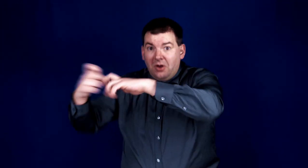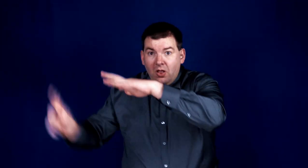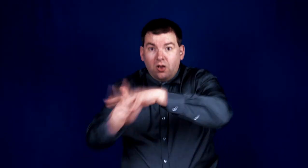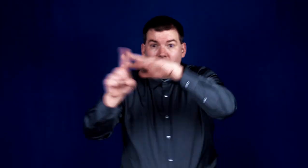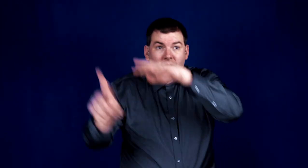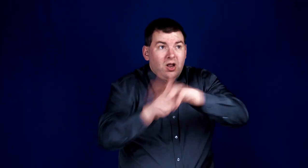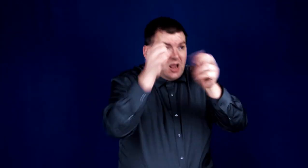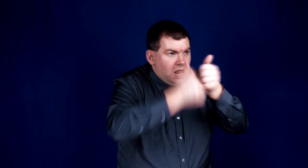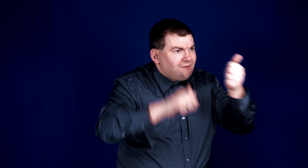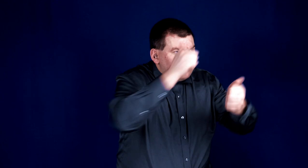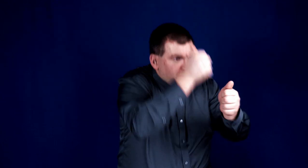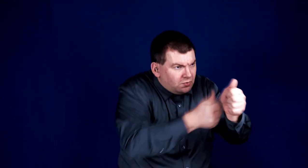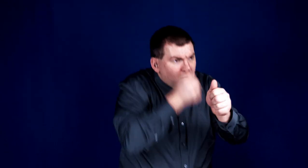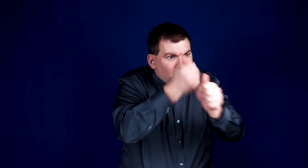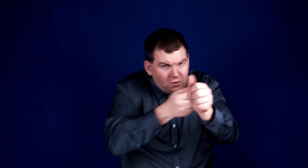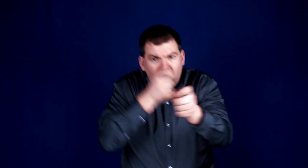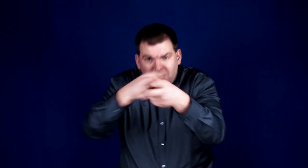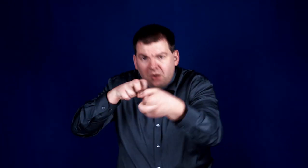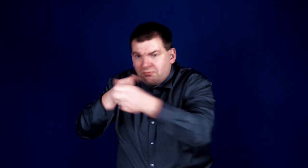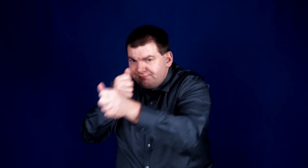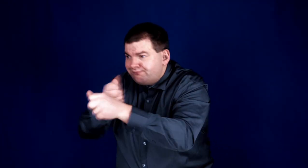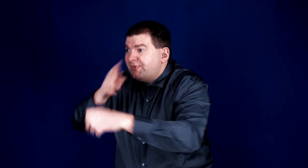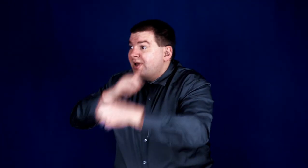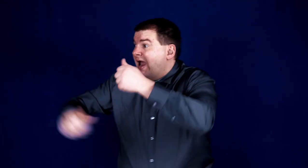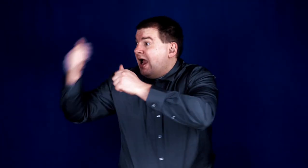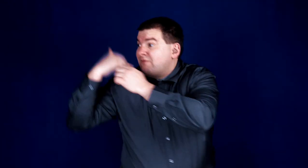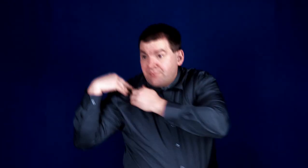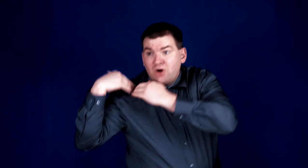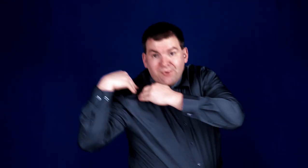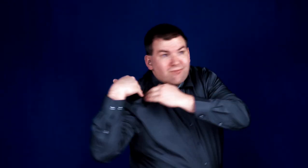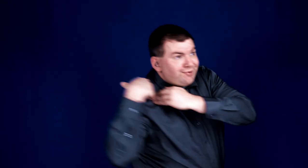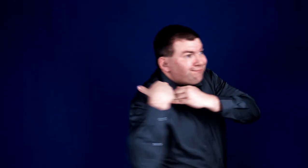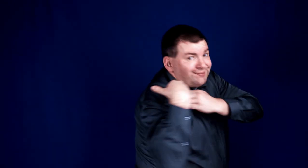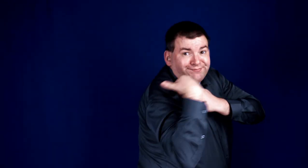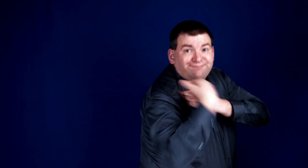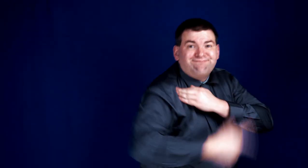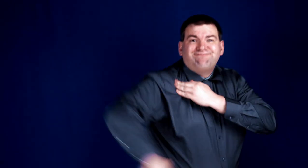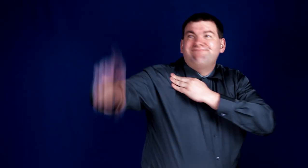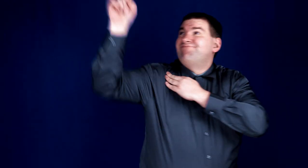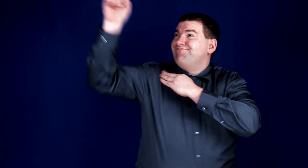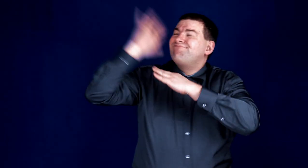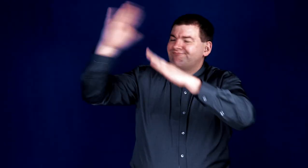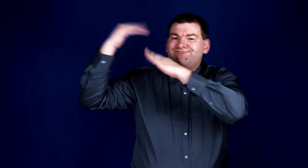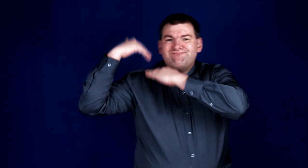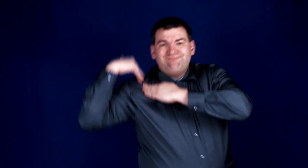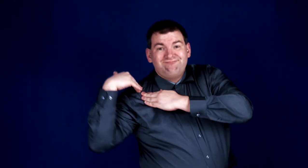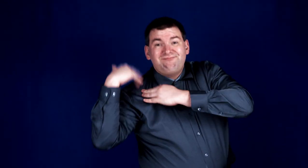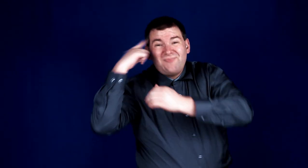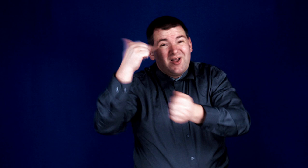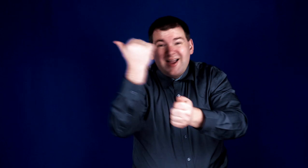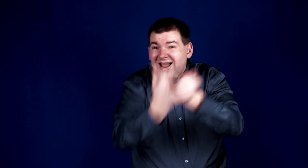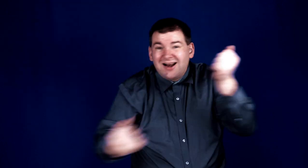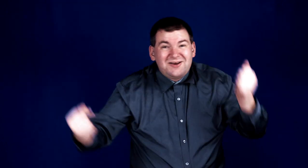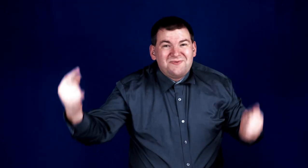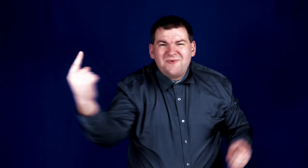every care, every burden He'll bare. For anyone,